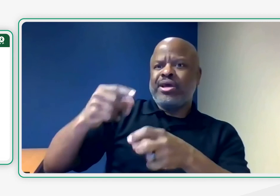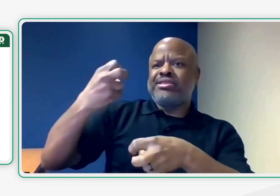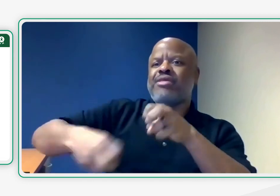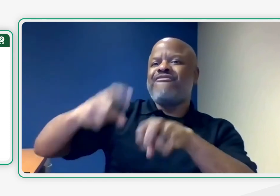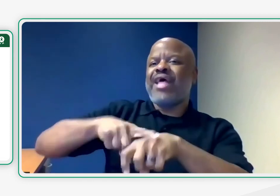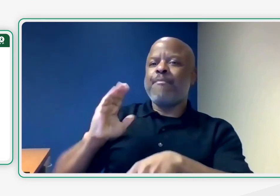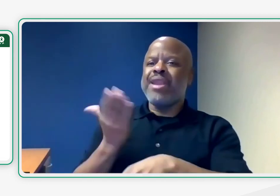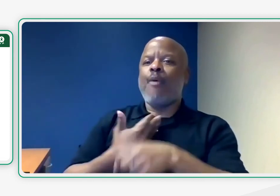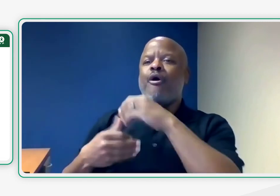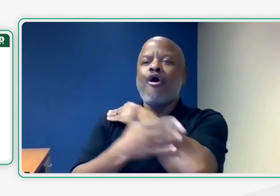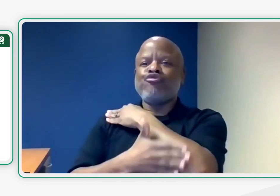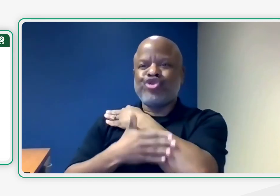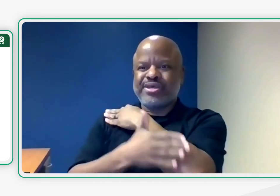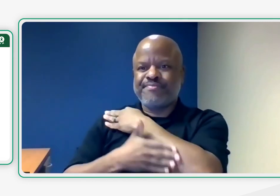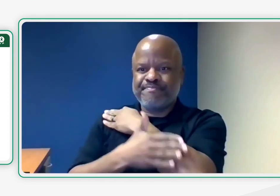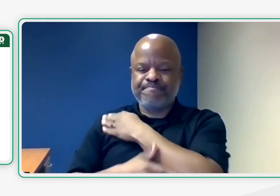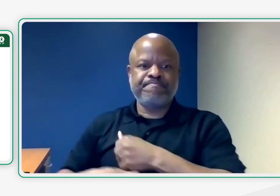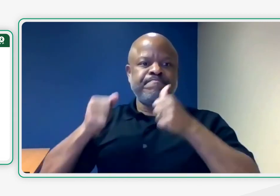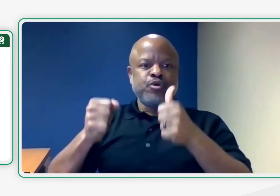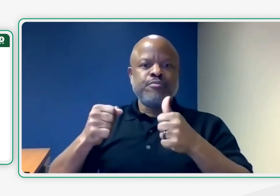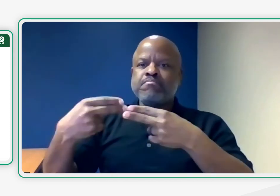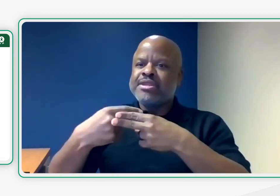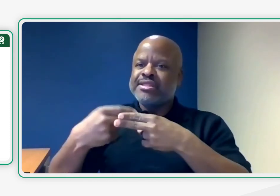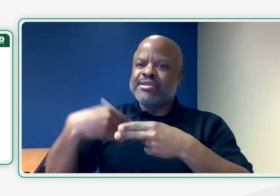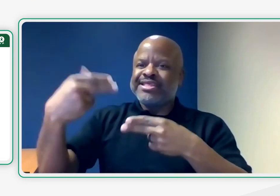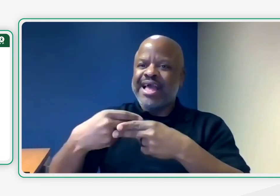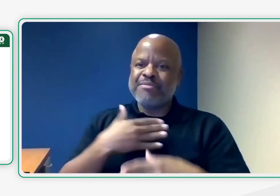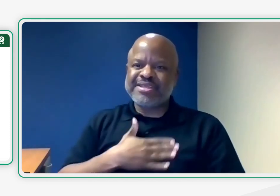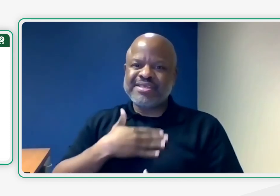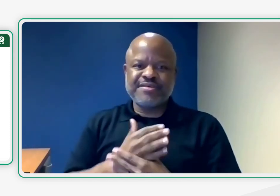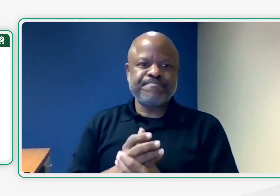it to your personal life moving forward, especially during hard times like we’re